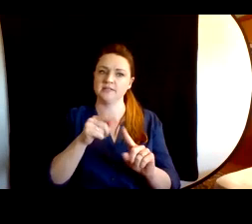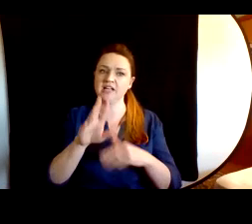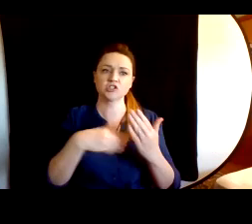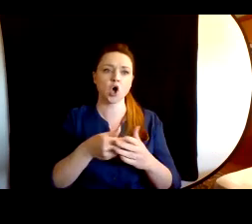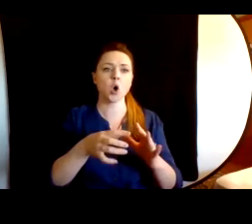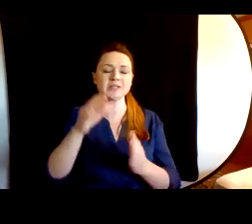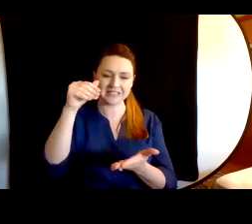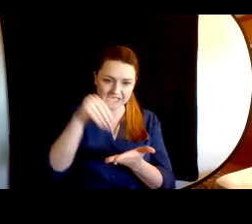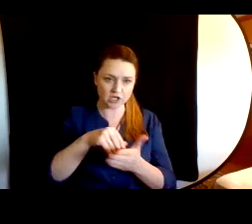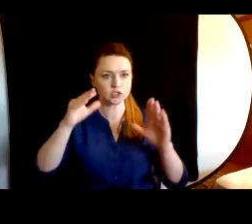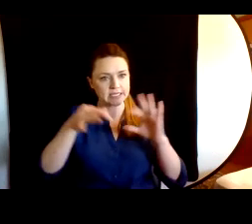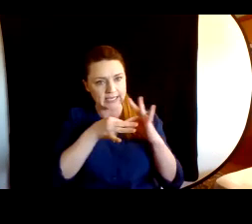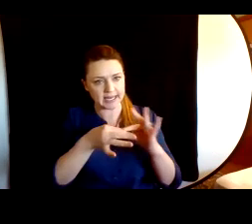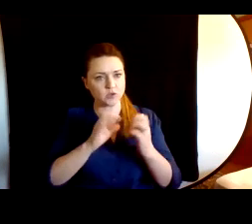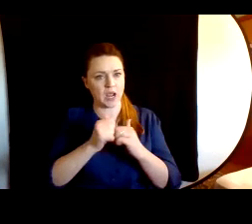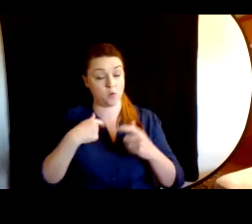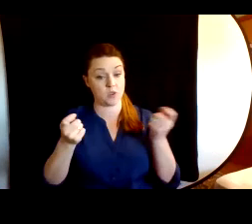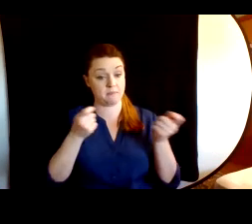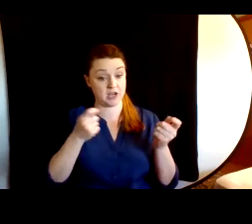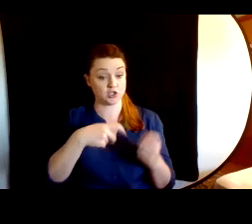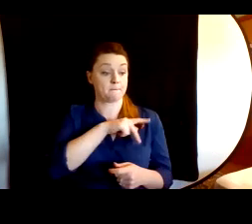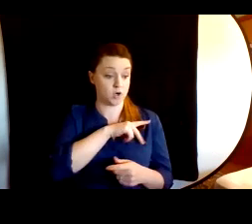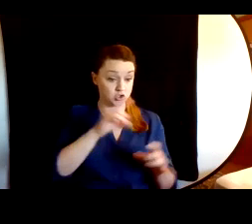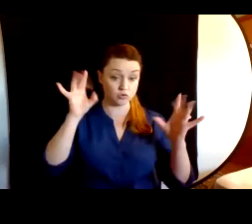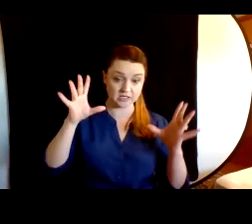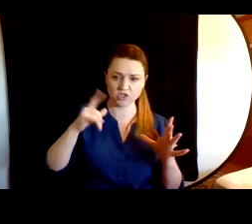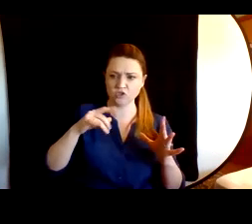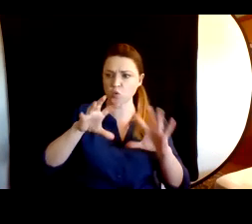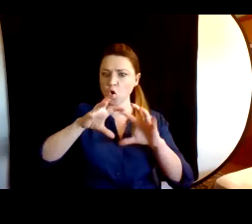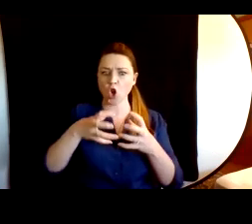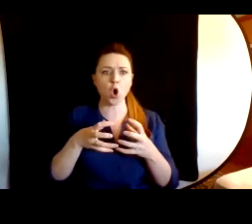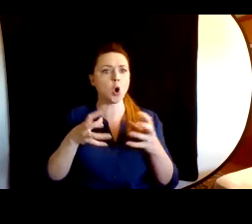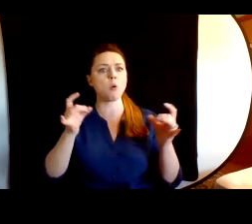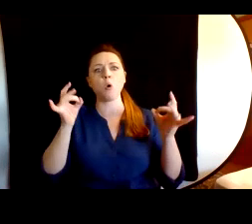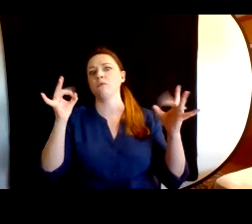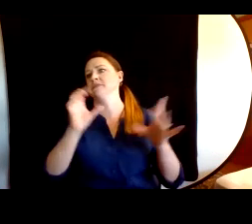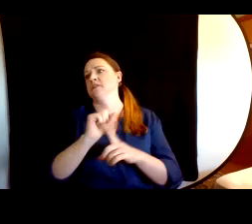to how we manage personal crises to global disasters or global pandemics,